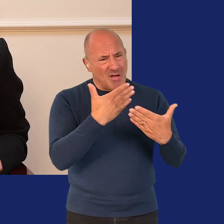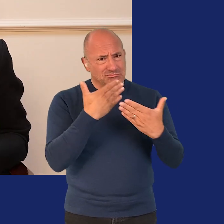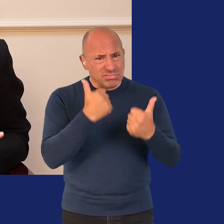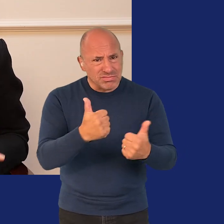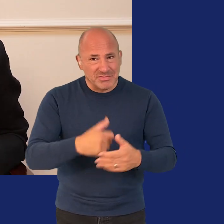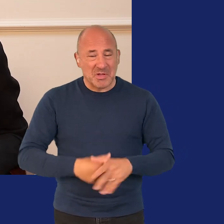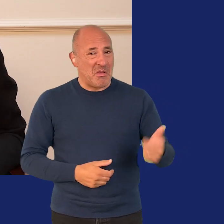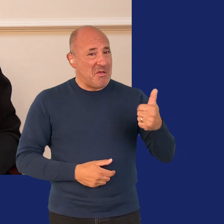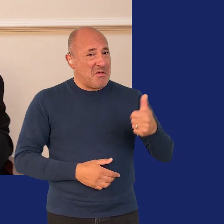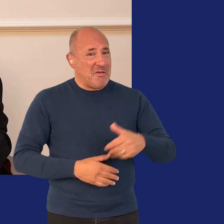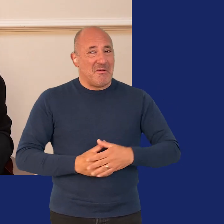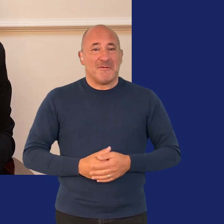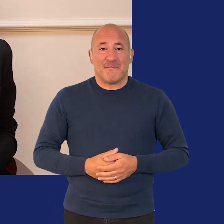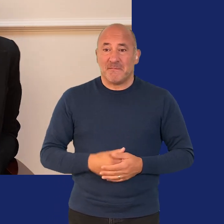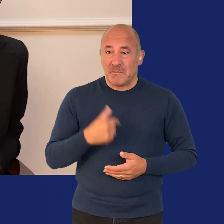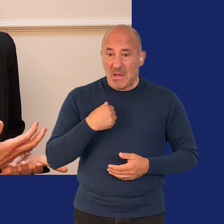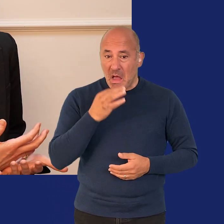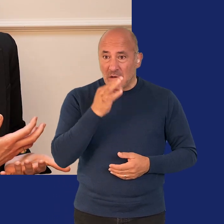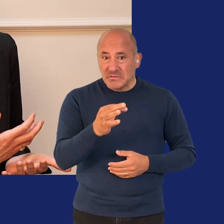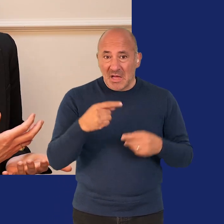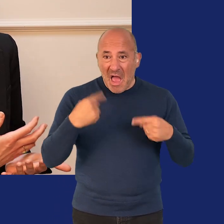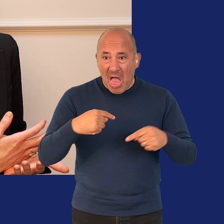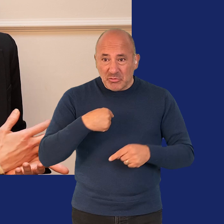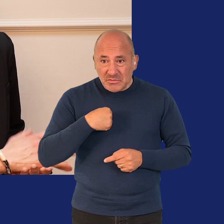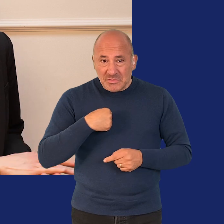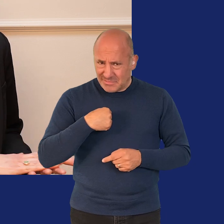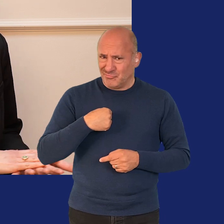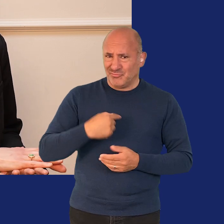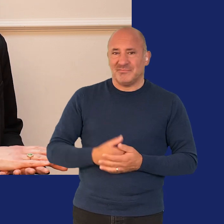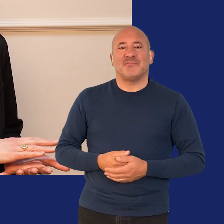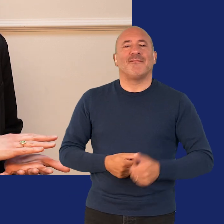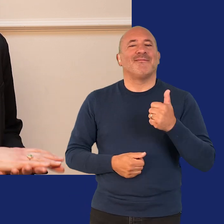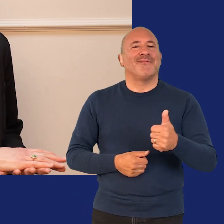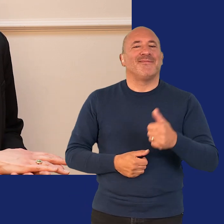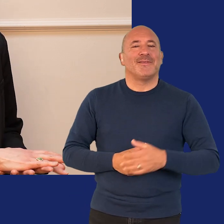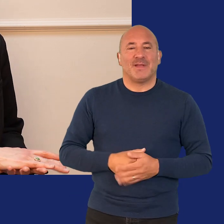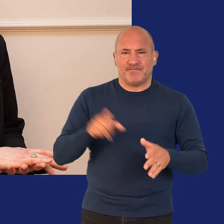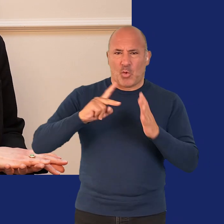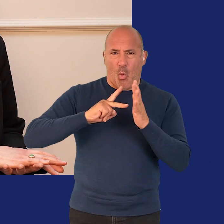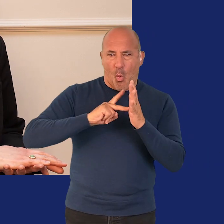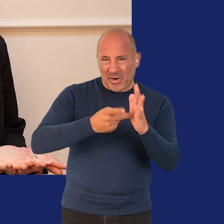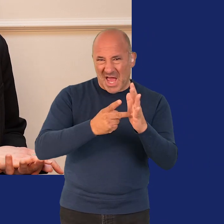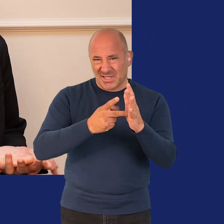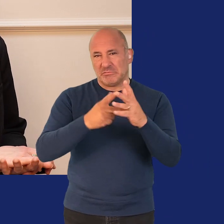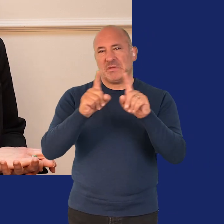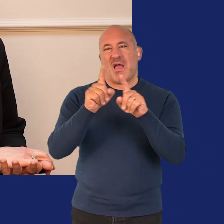Jess: Am I allowed to ask? Josh: Yes. Jess: Right. Okay. We, you see organizations and not just RS, you see lots of organizations,